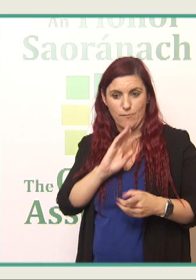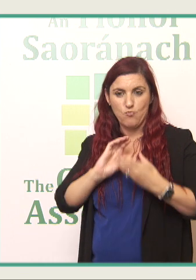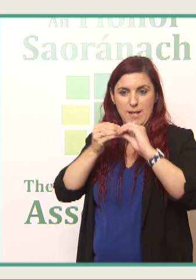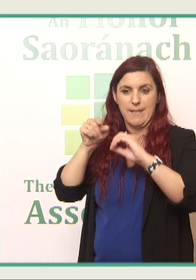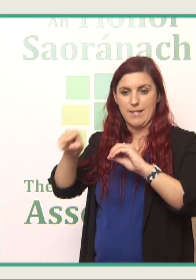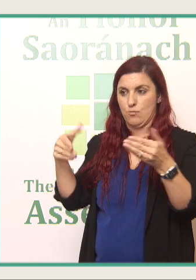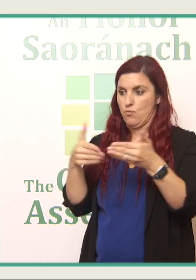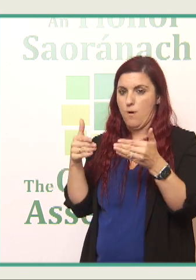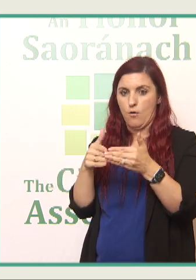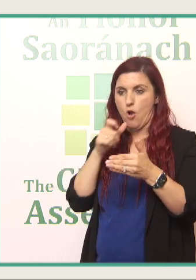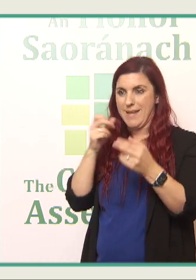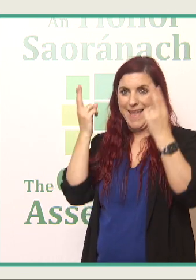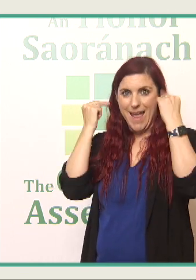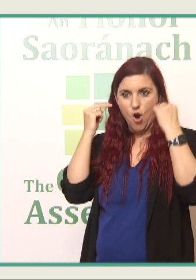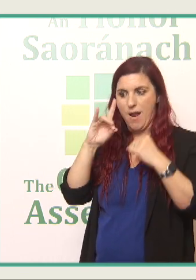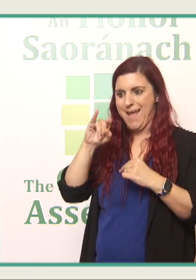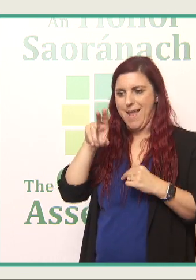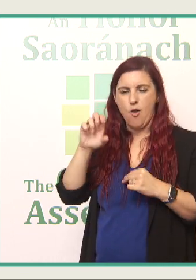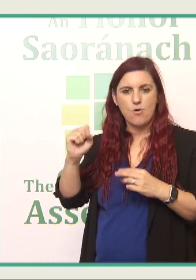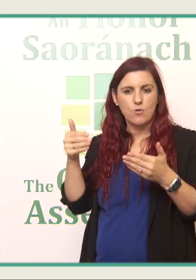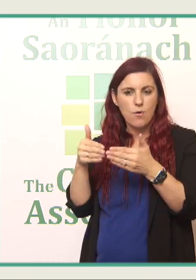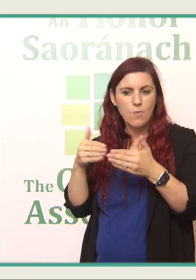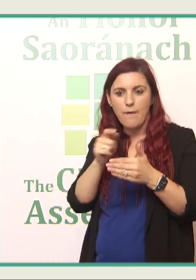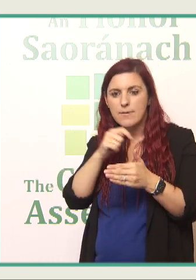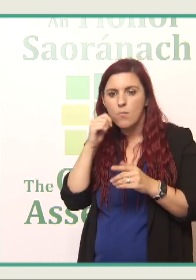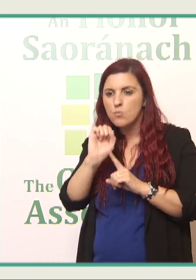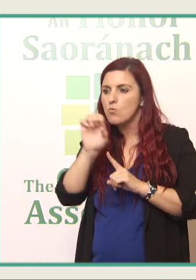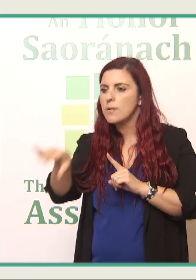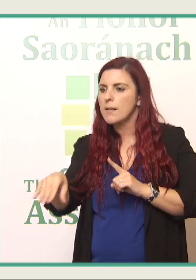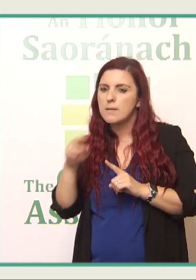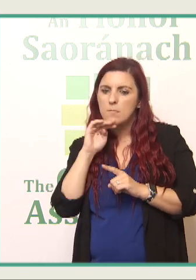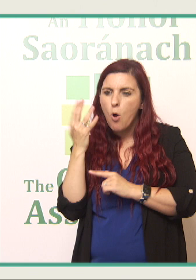to people in counterclare that look if you want to put a little Pond or a little woodland or a little